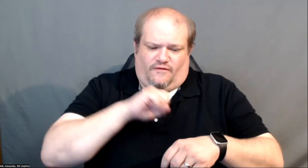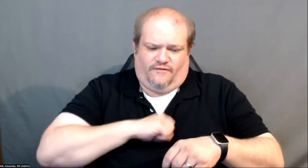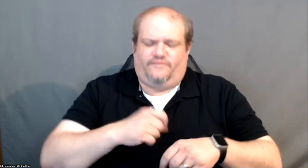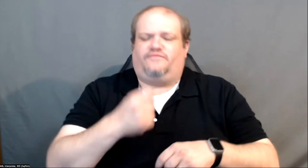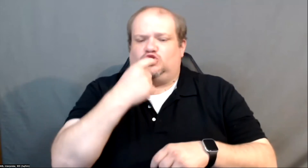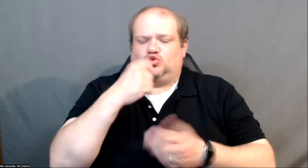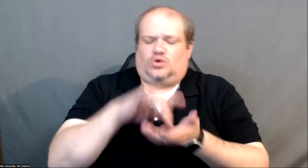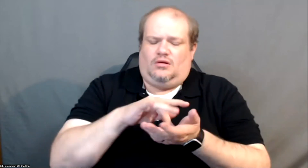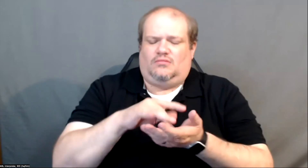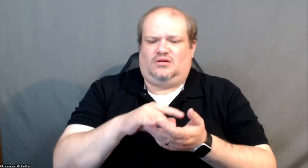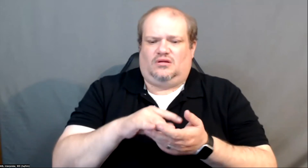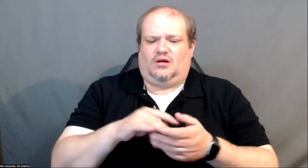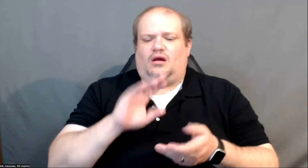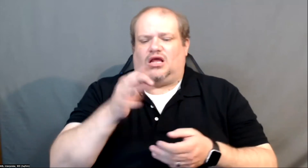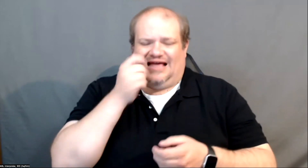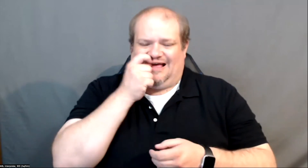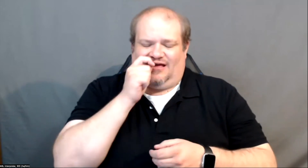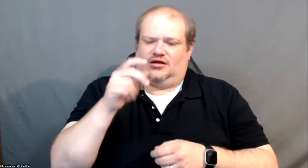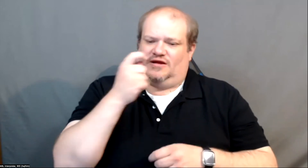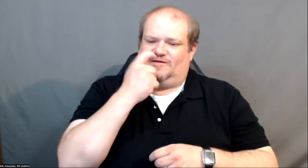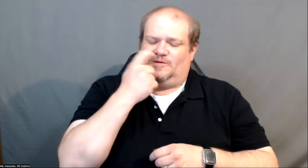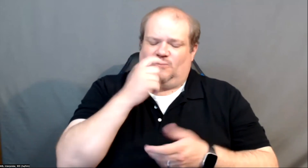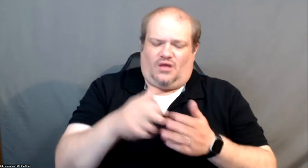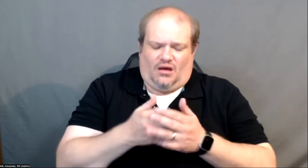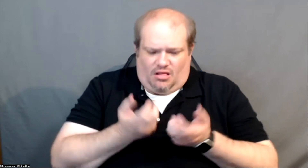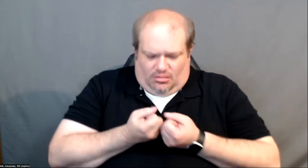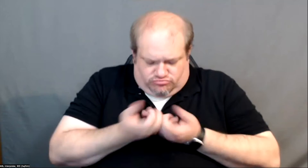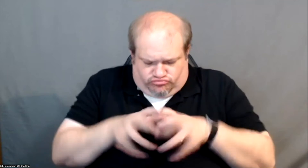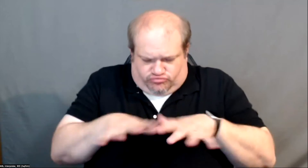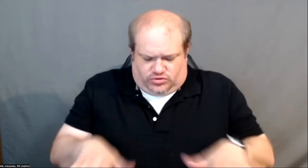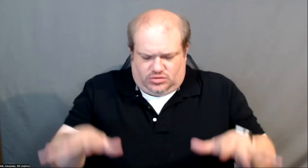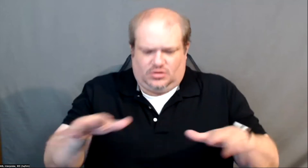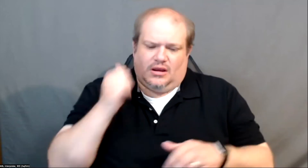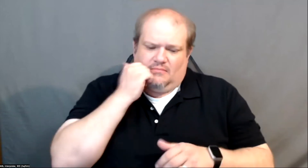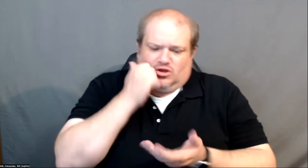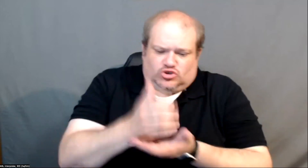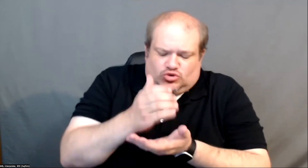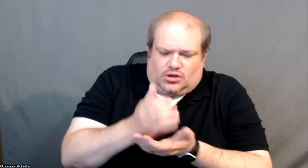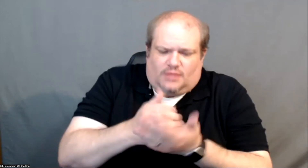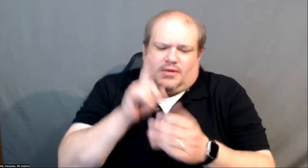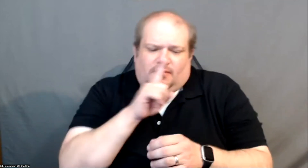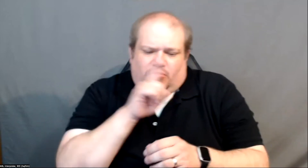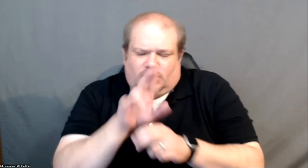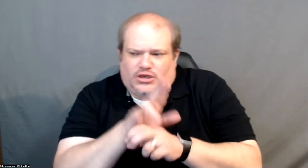all organs built of silicone and rupture. A menstrual cup (pretend to use for three years